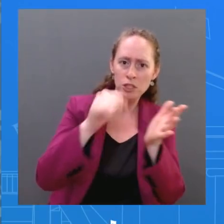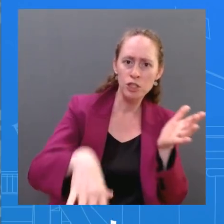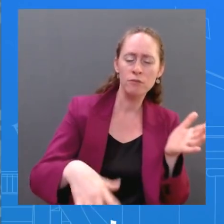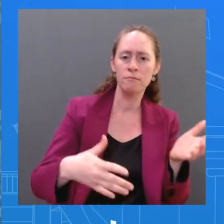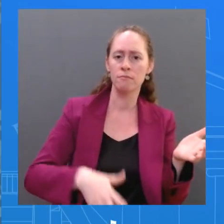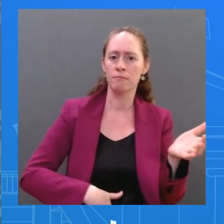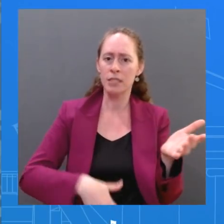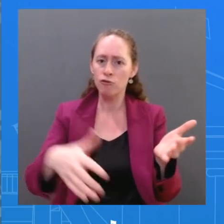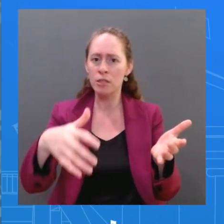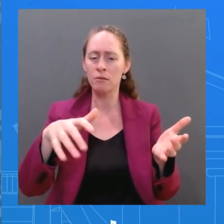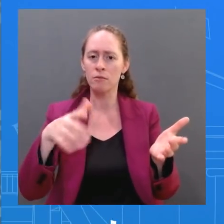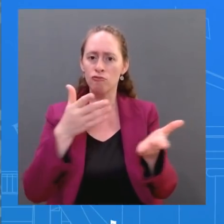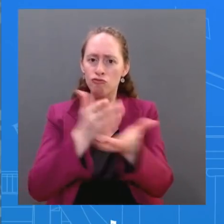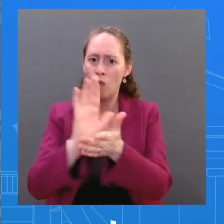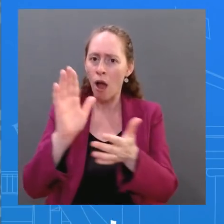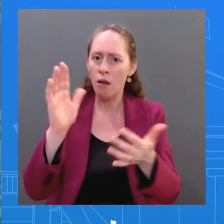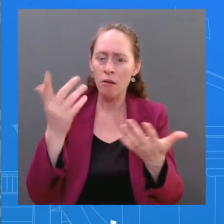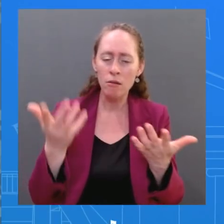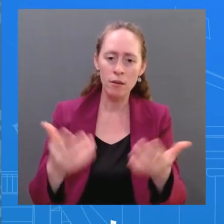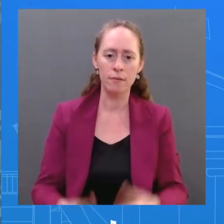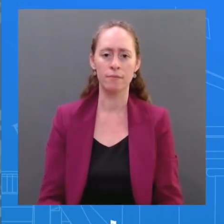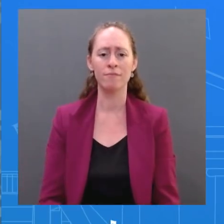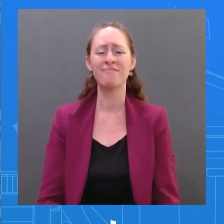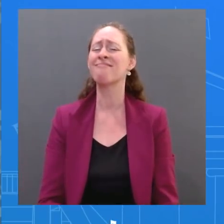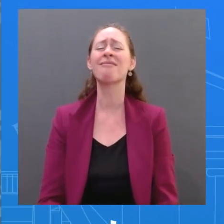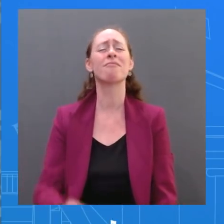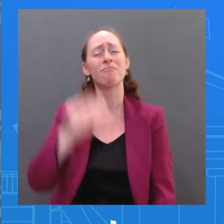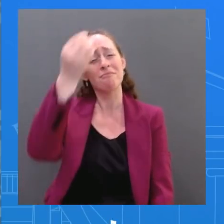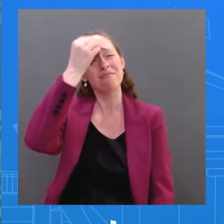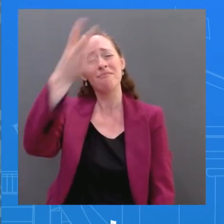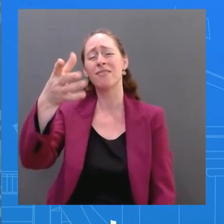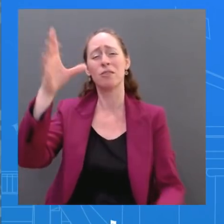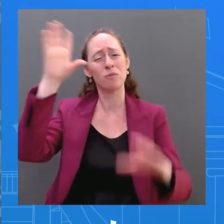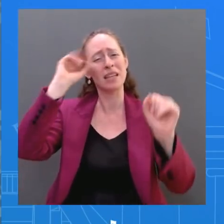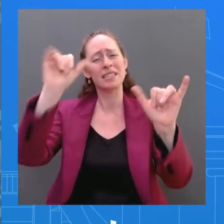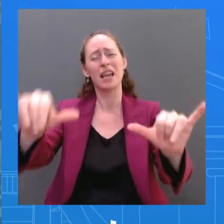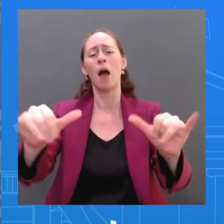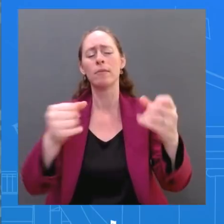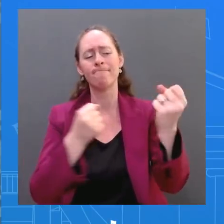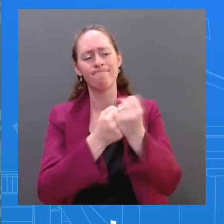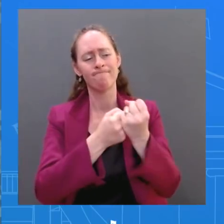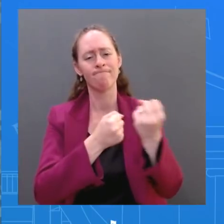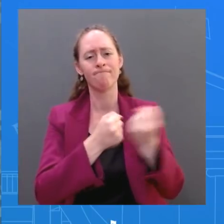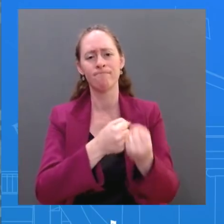that we saw come down on Roe by the Supreme Court. He is committed to this.